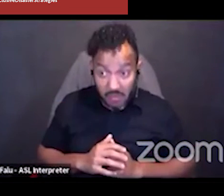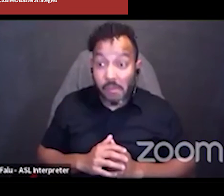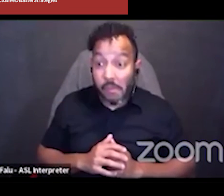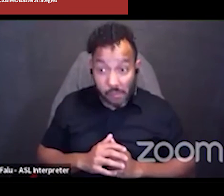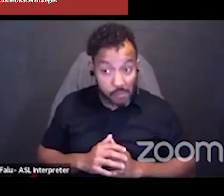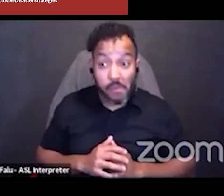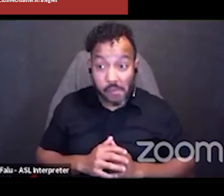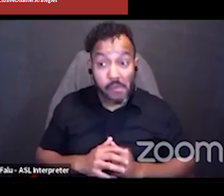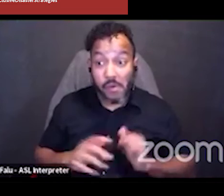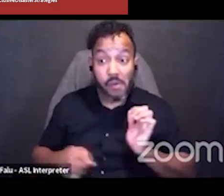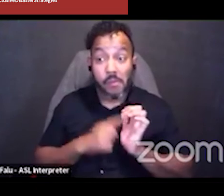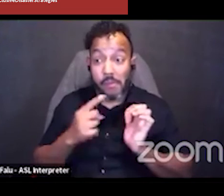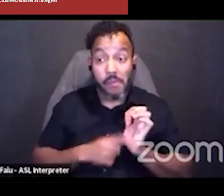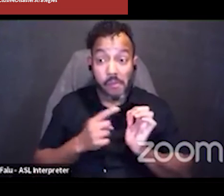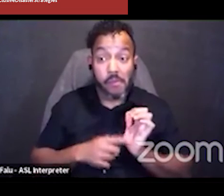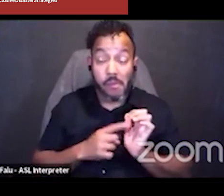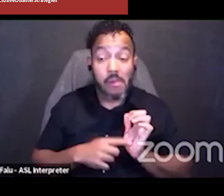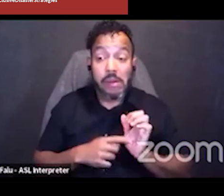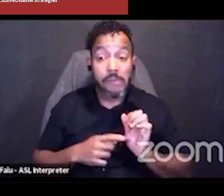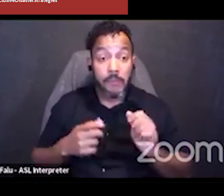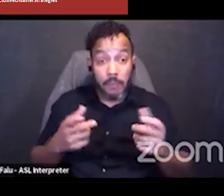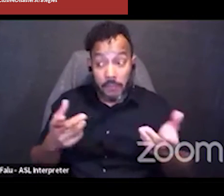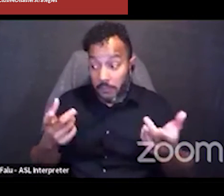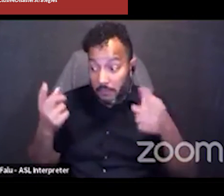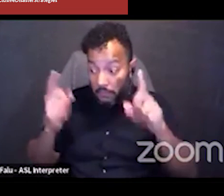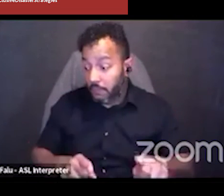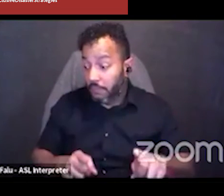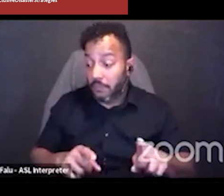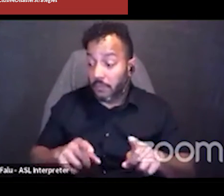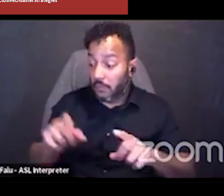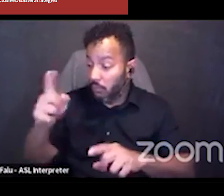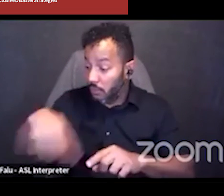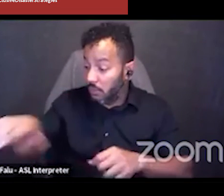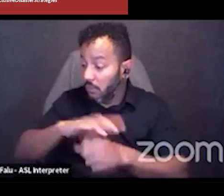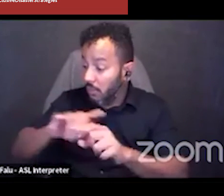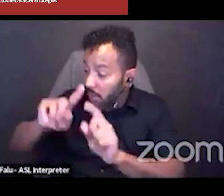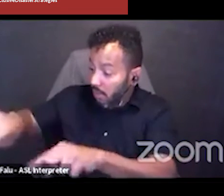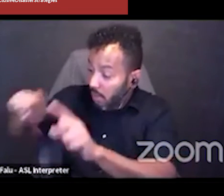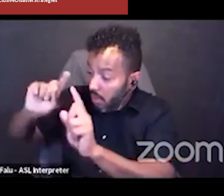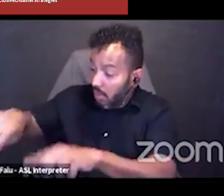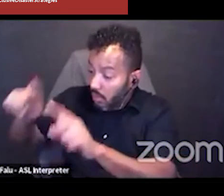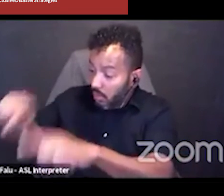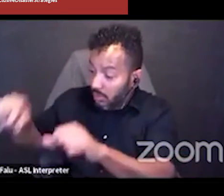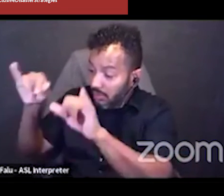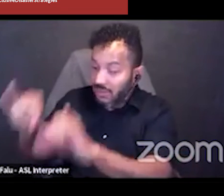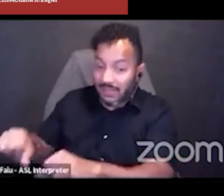going to the same hospital again and again, black activists, this is standard.